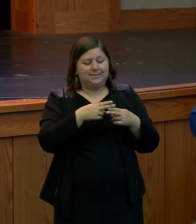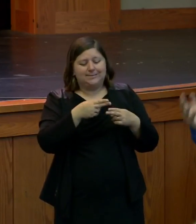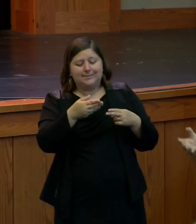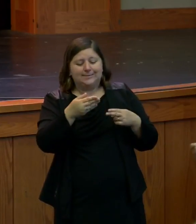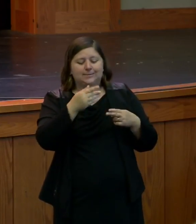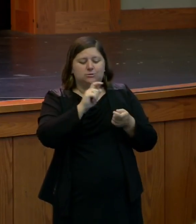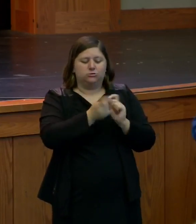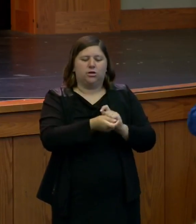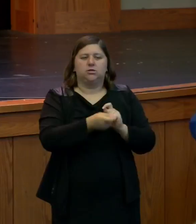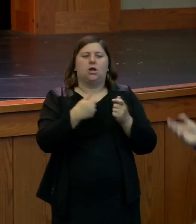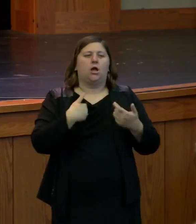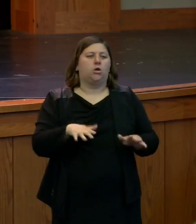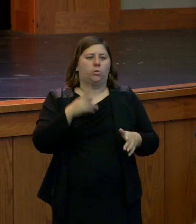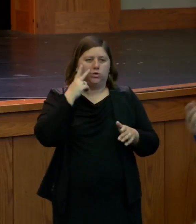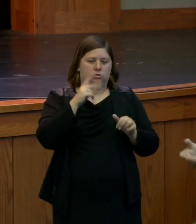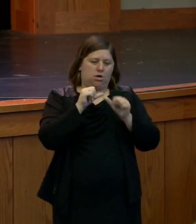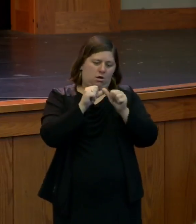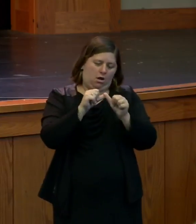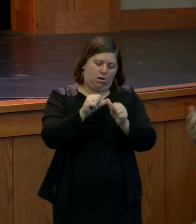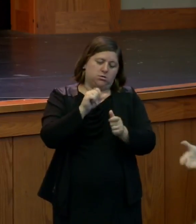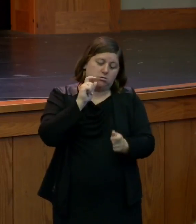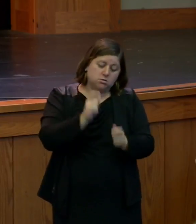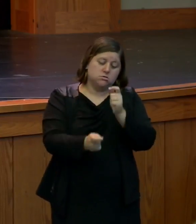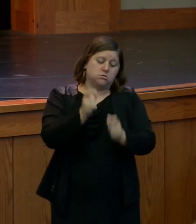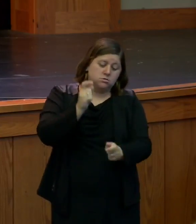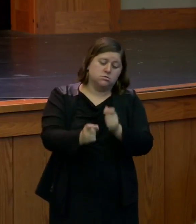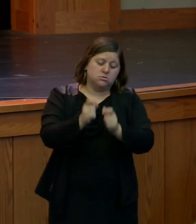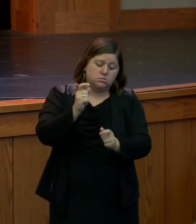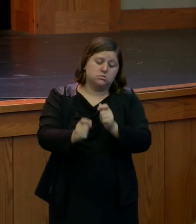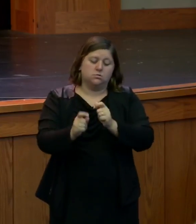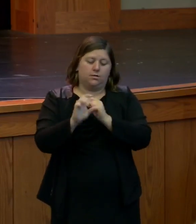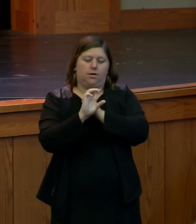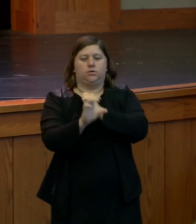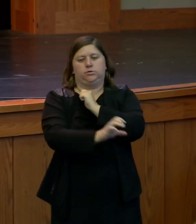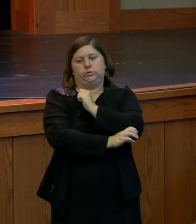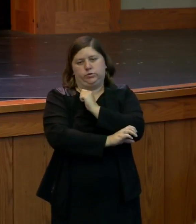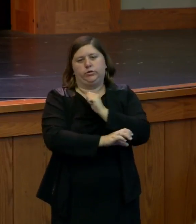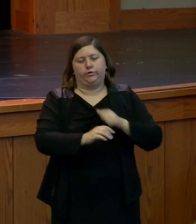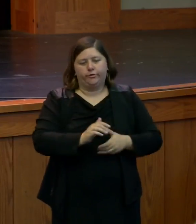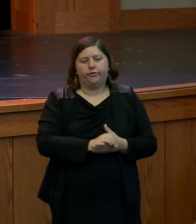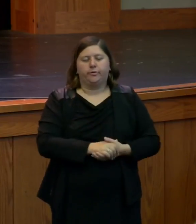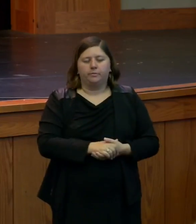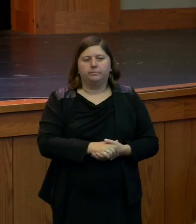DON'T WANT TO SEE CONSTANTLY RELITIGATING EVERYTHING IN THE CONSTITUTION.